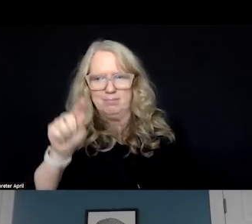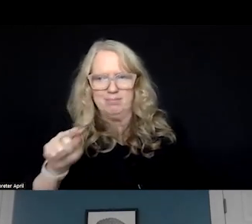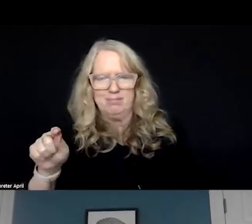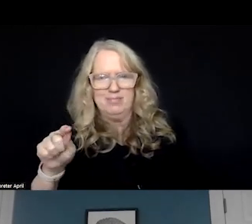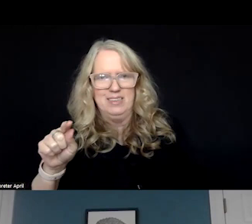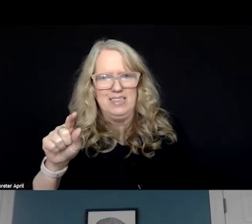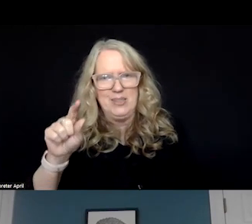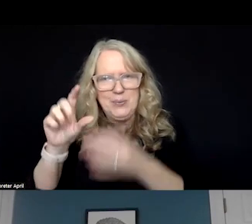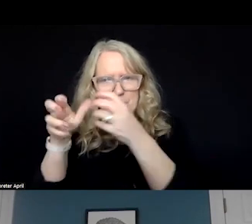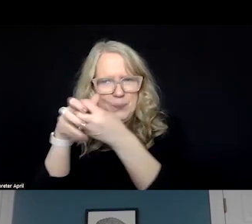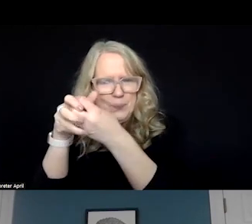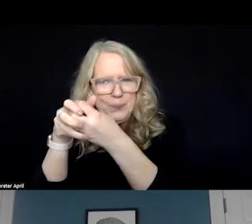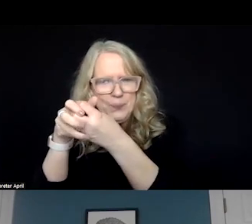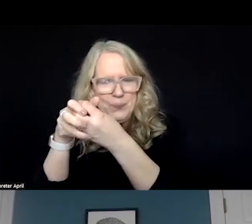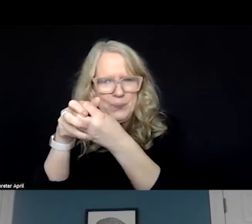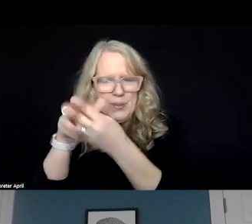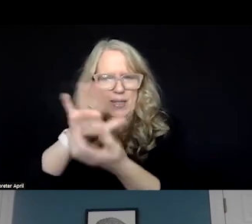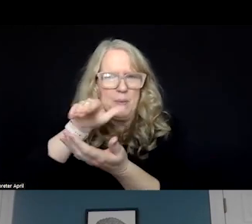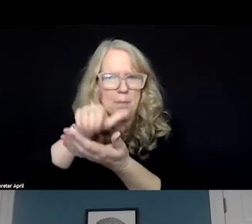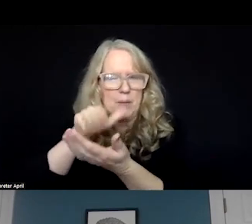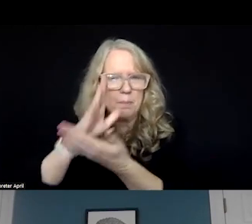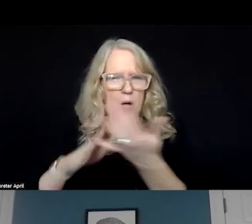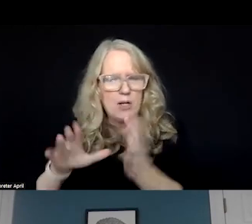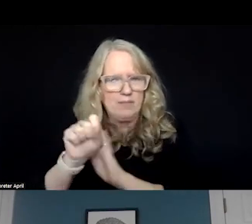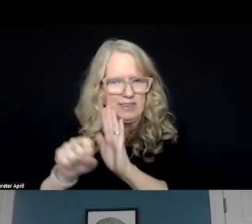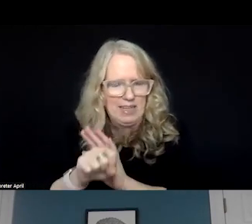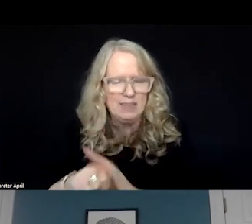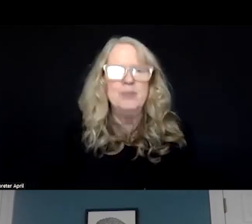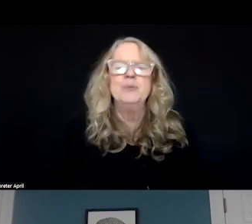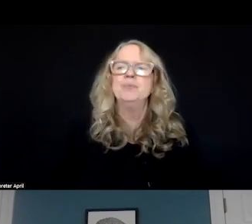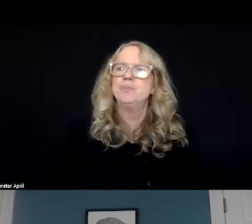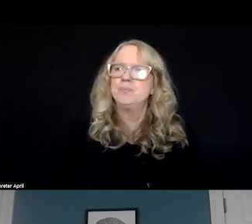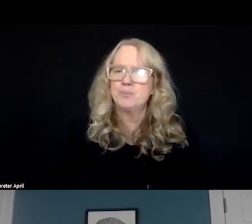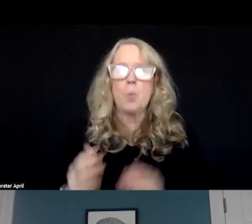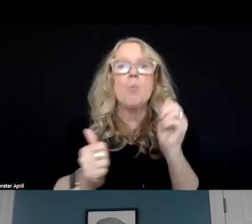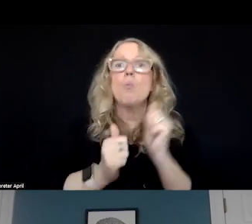A GROUPING IN THE MIDDLE PART OF THE STATE. WE COVER MOSTLY URBAN AREAS.